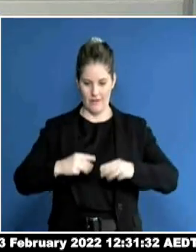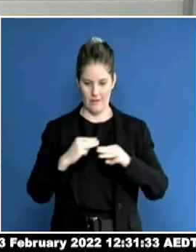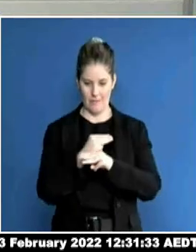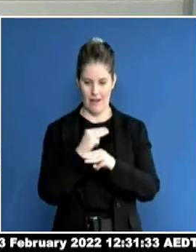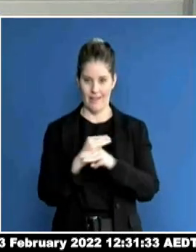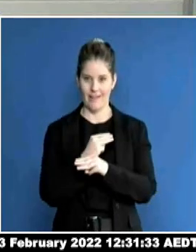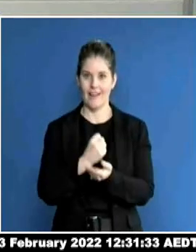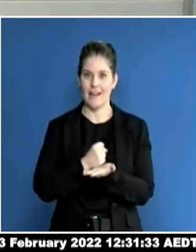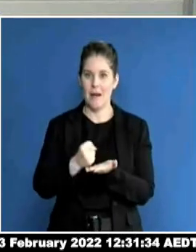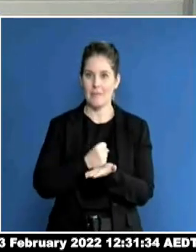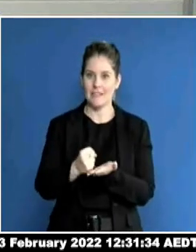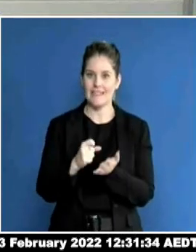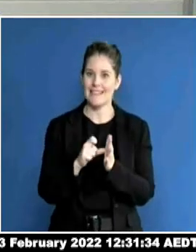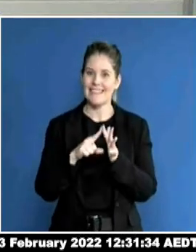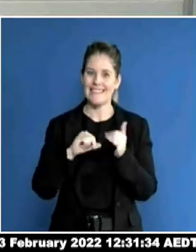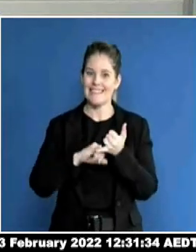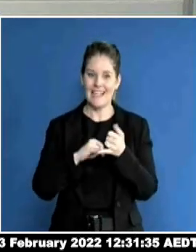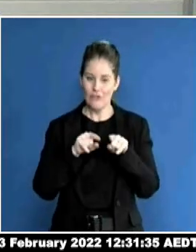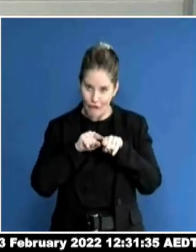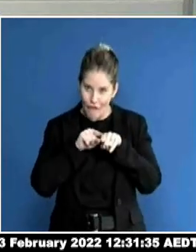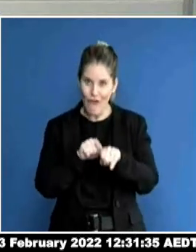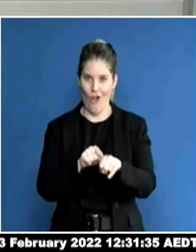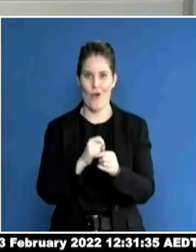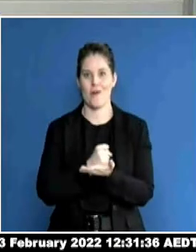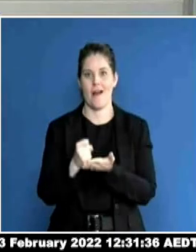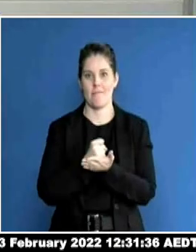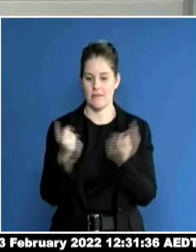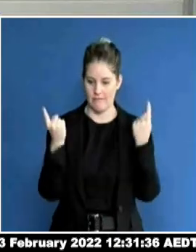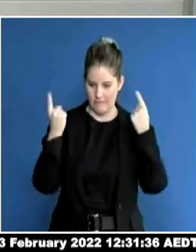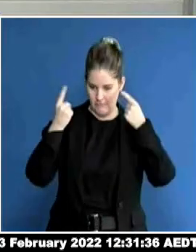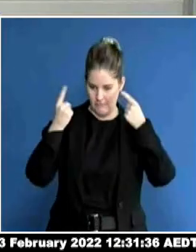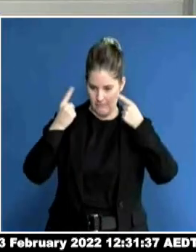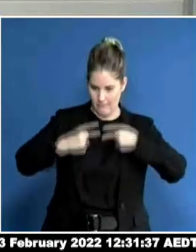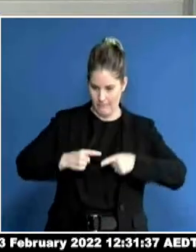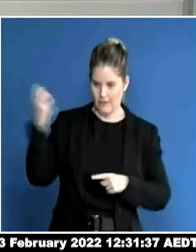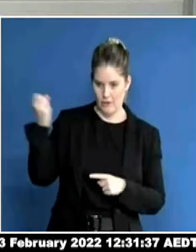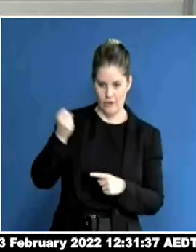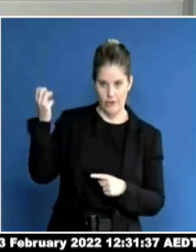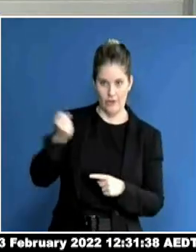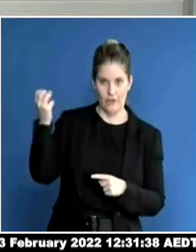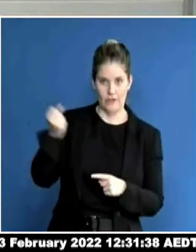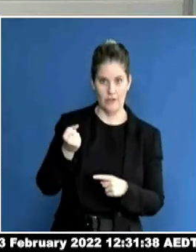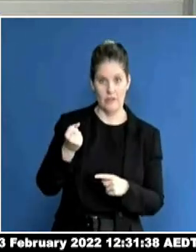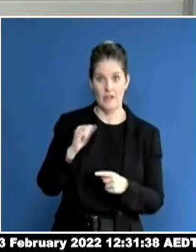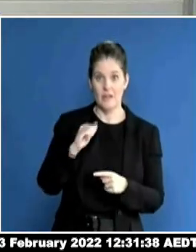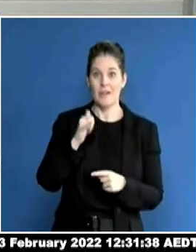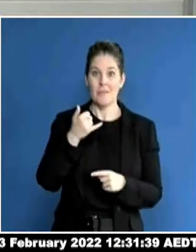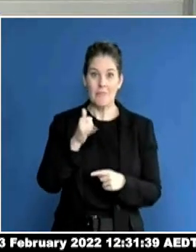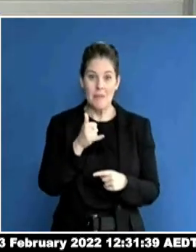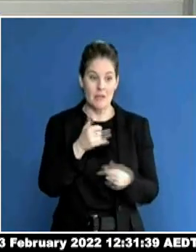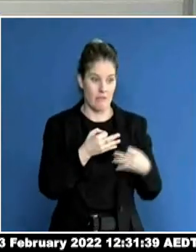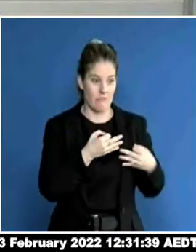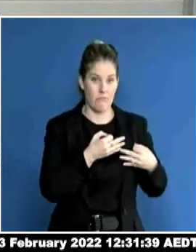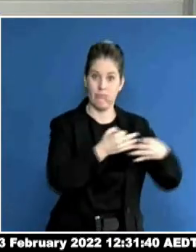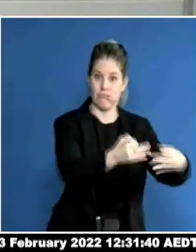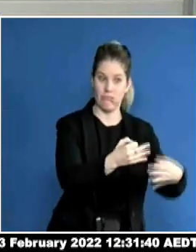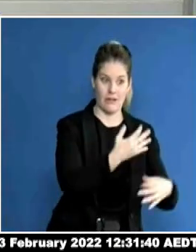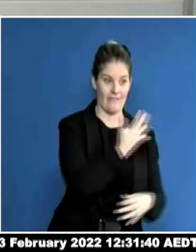But if you strip back the idea of a 52-week placement and think what it actually means, it means a young disabled person in a job for a whole year.